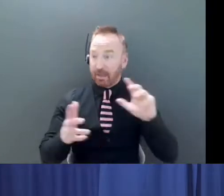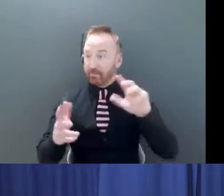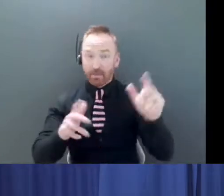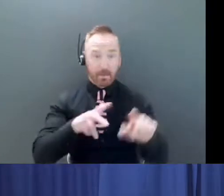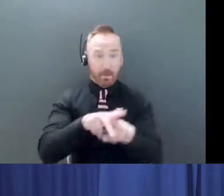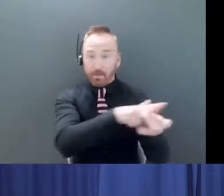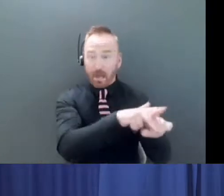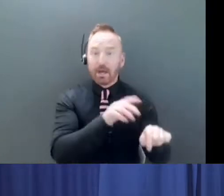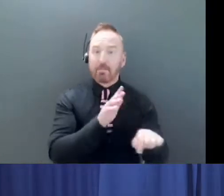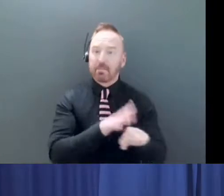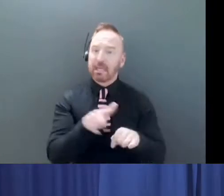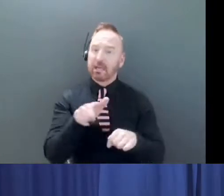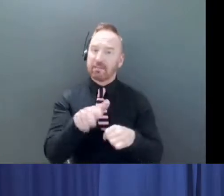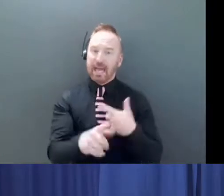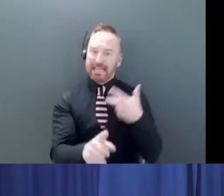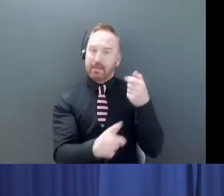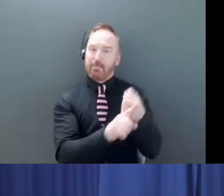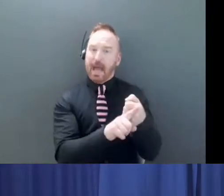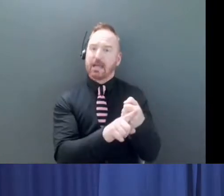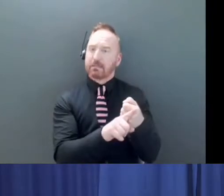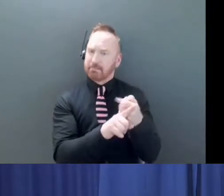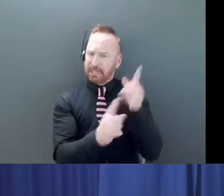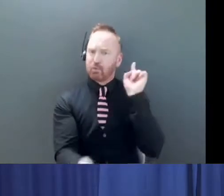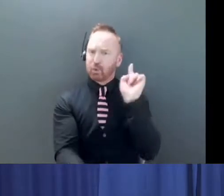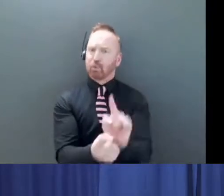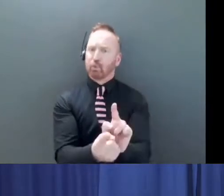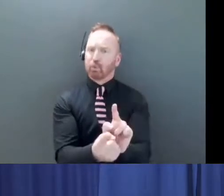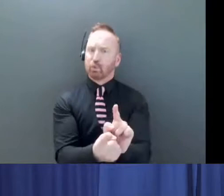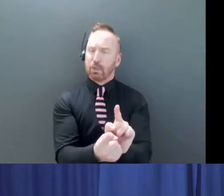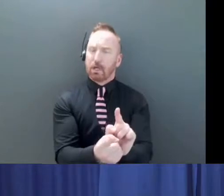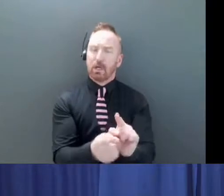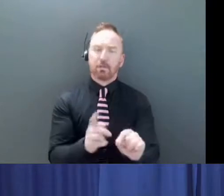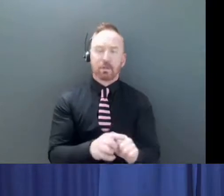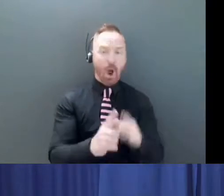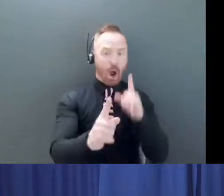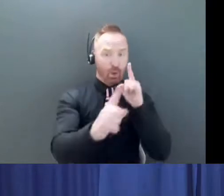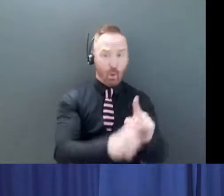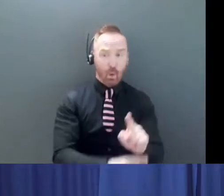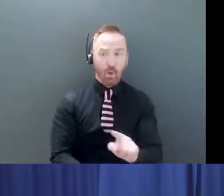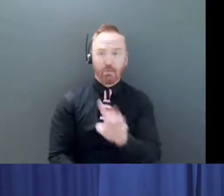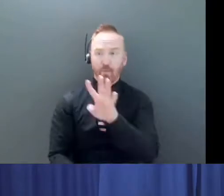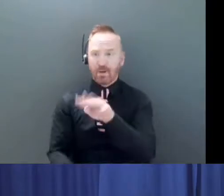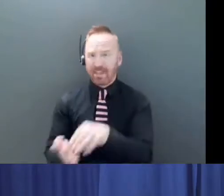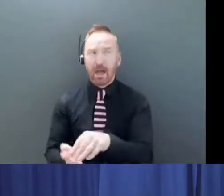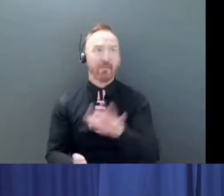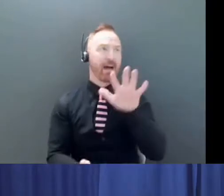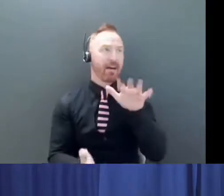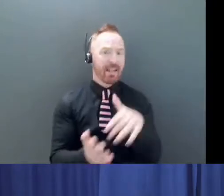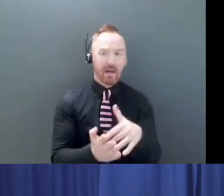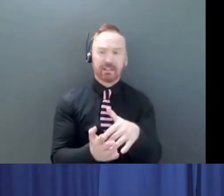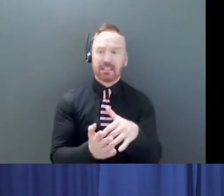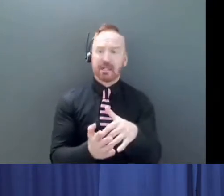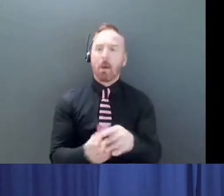5,000 people more people vaccinated to close in on 90% of